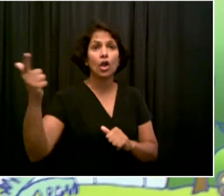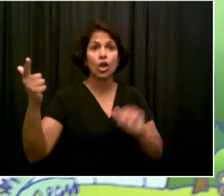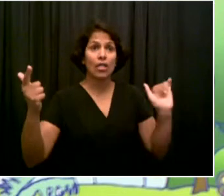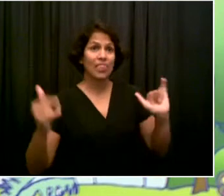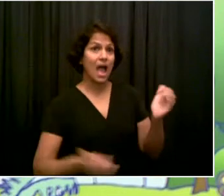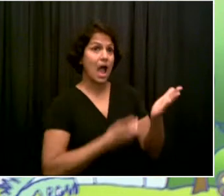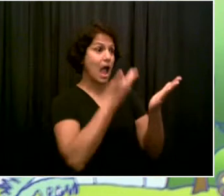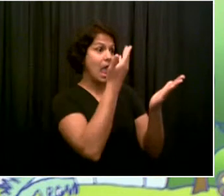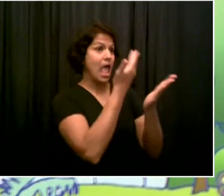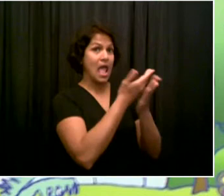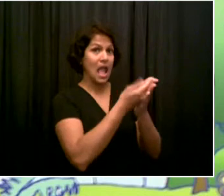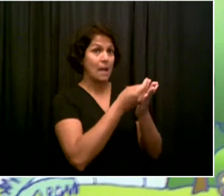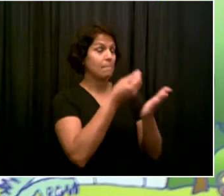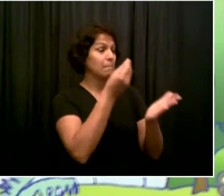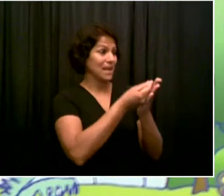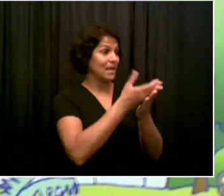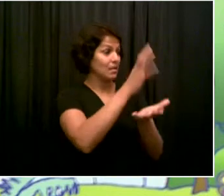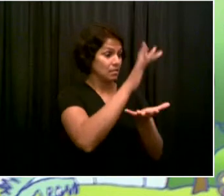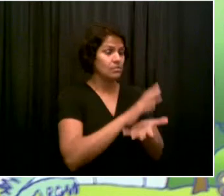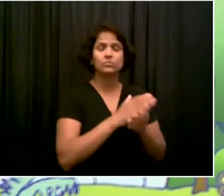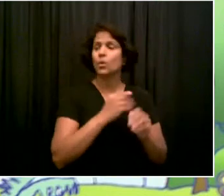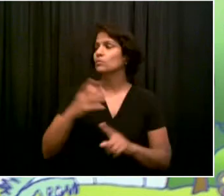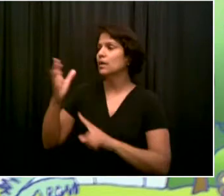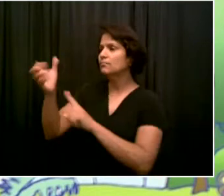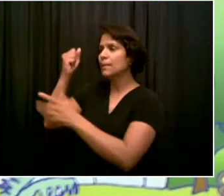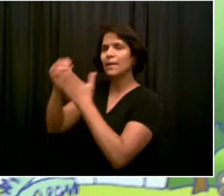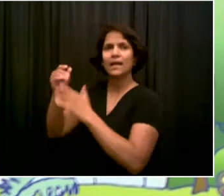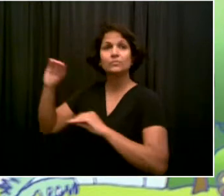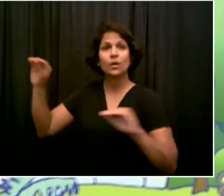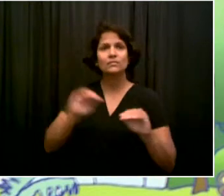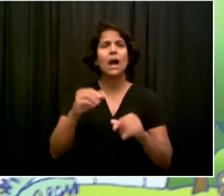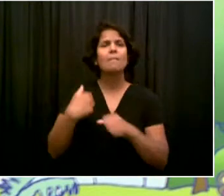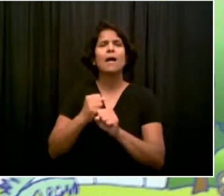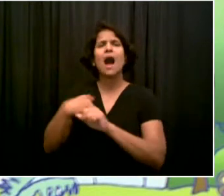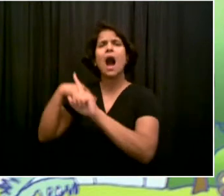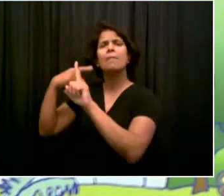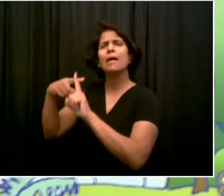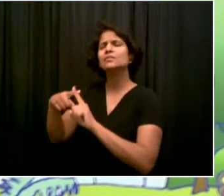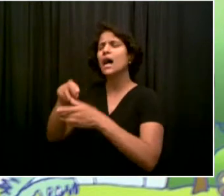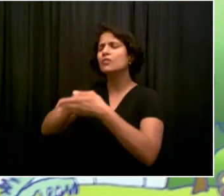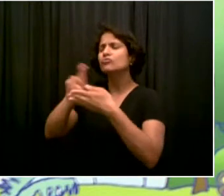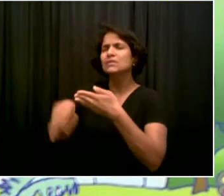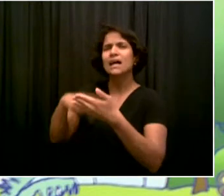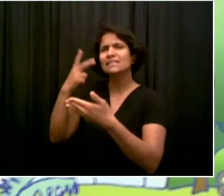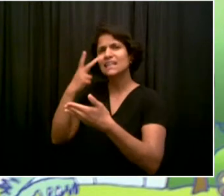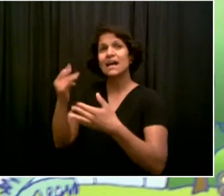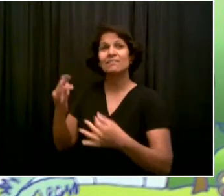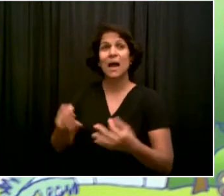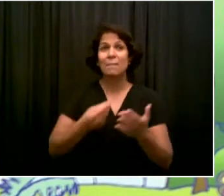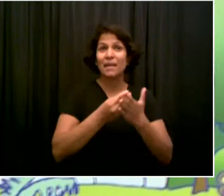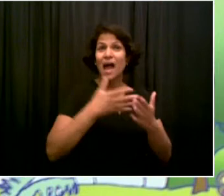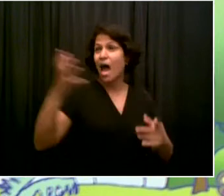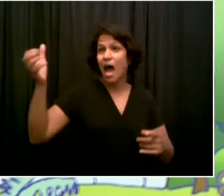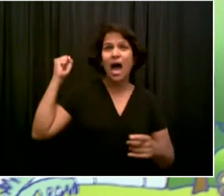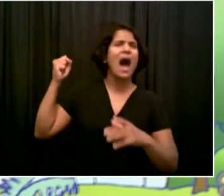NOT SUPPORT BDS. SUPPORT ECONOMIC